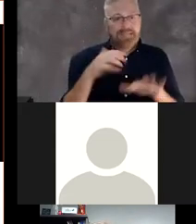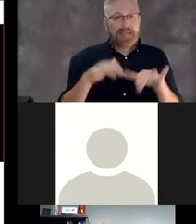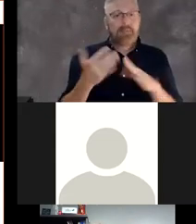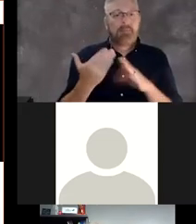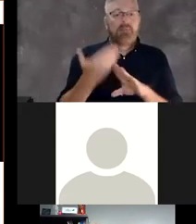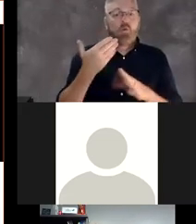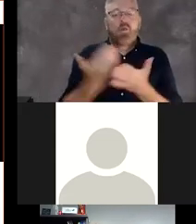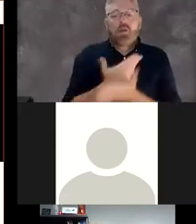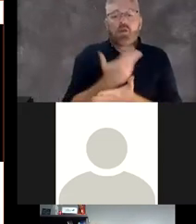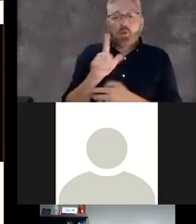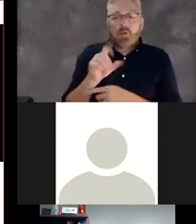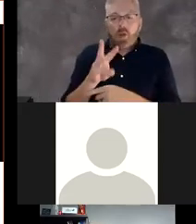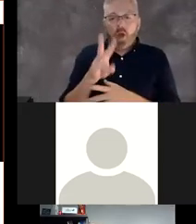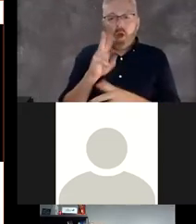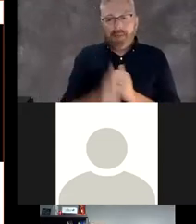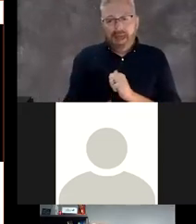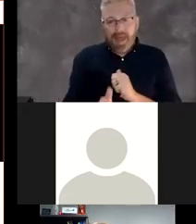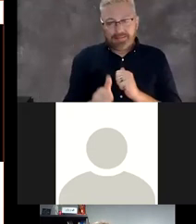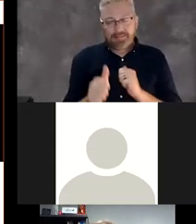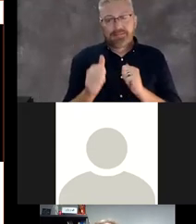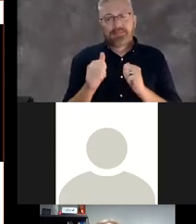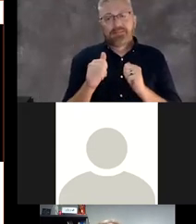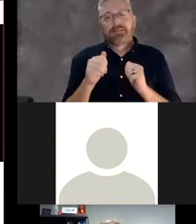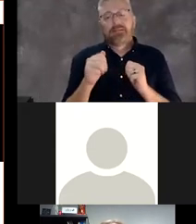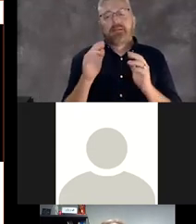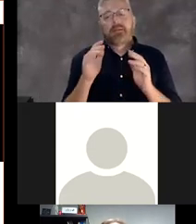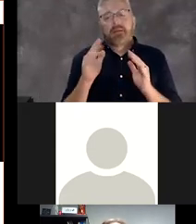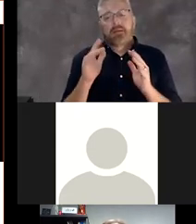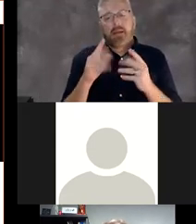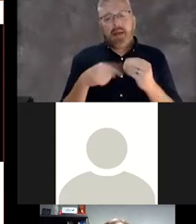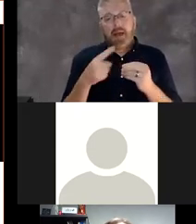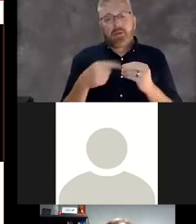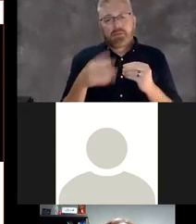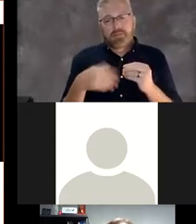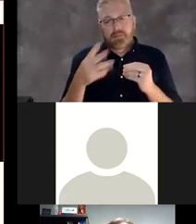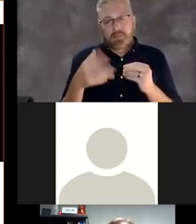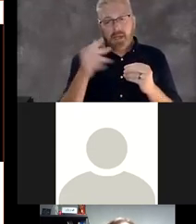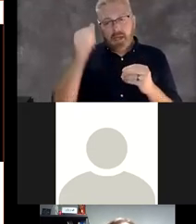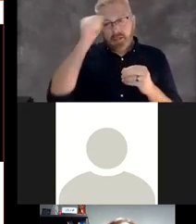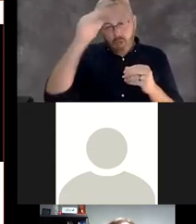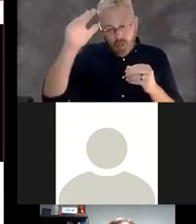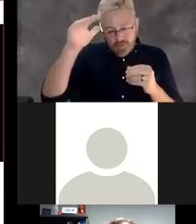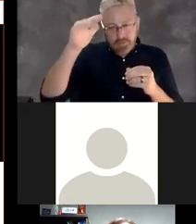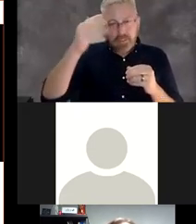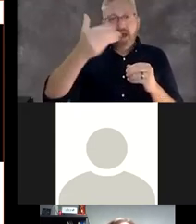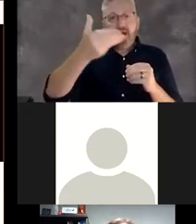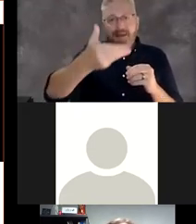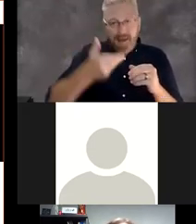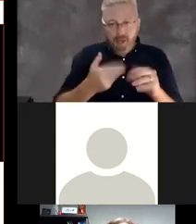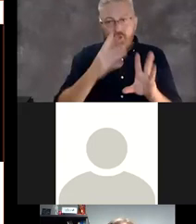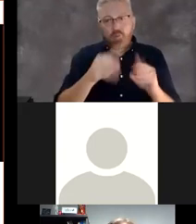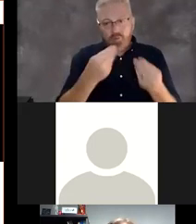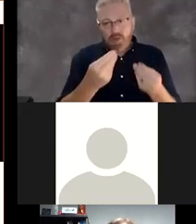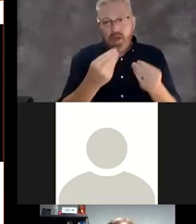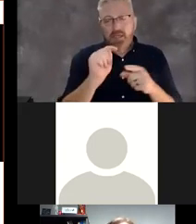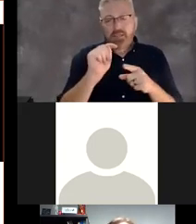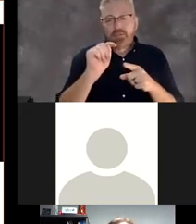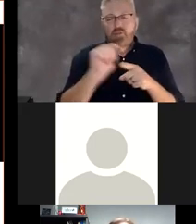ABOUT THE ADULT HIRED TO PROVIDE INSTRUCTION OR TRAINING.